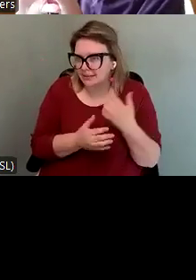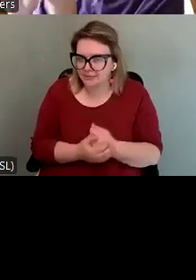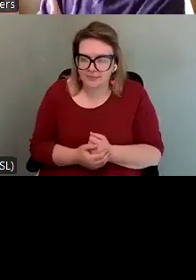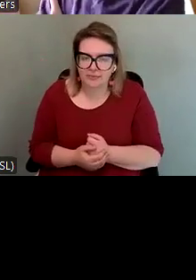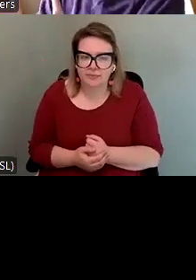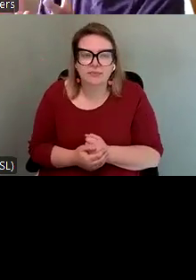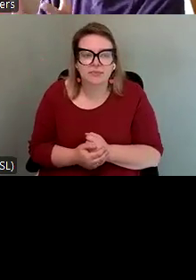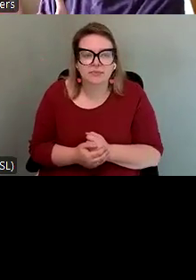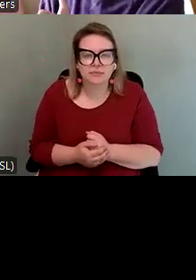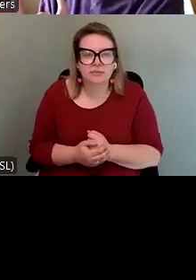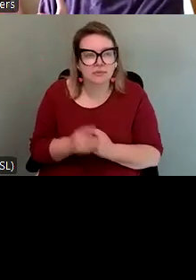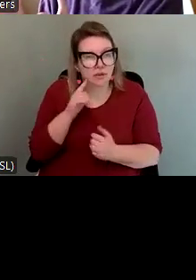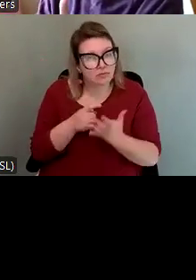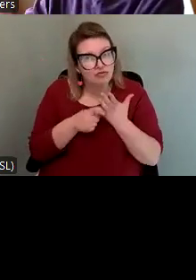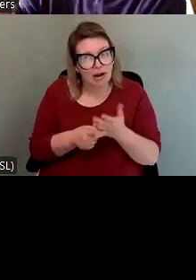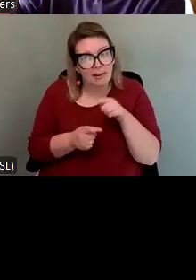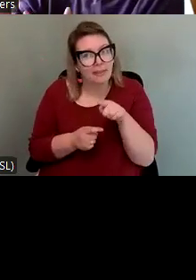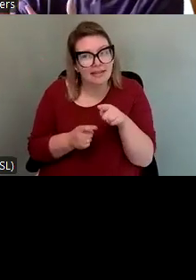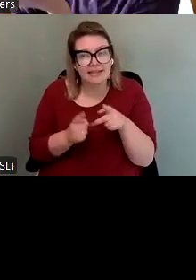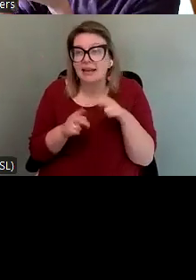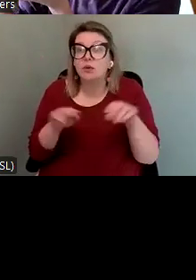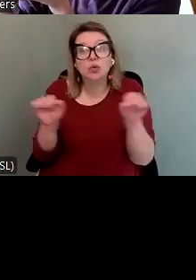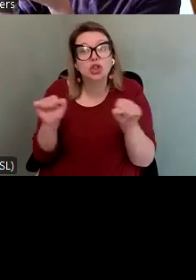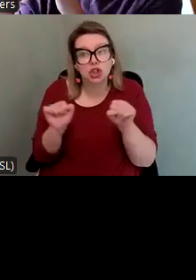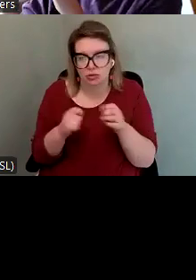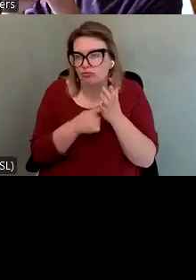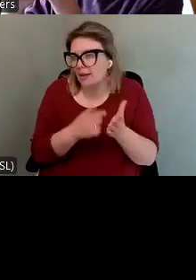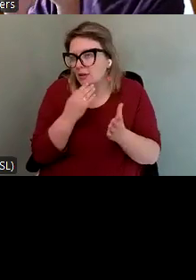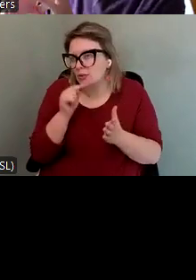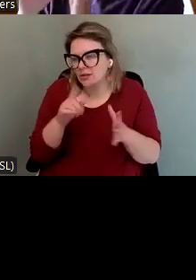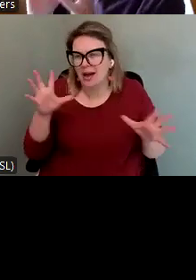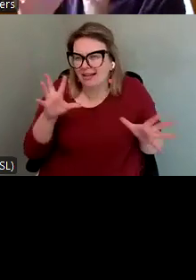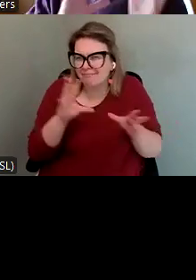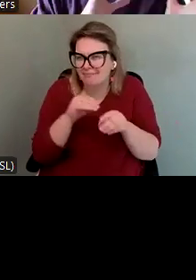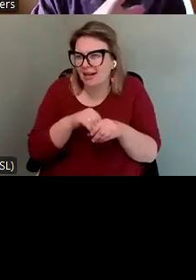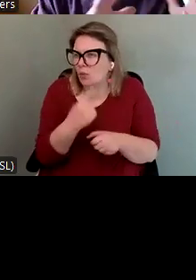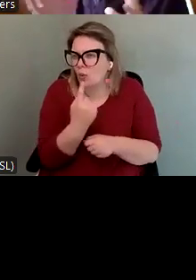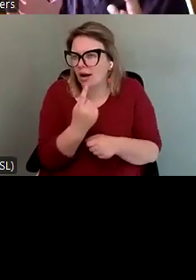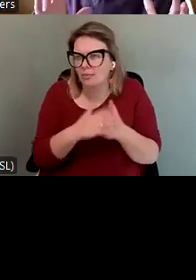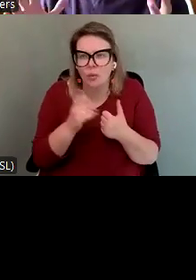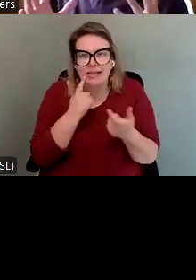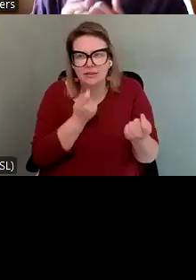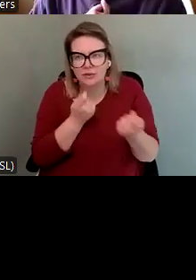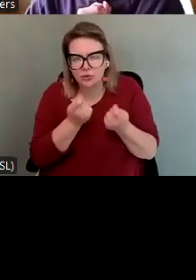I recommend doing that if you don't already have it. Just bring it all together, consolidate it. Again, if you get stuck at any point, give us a shout.